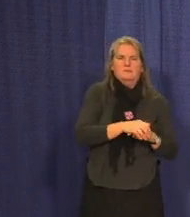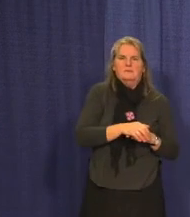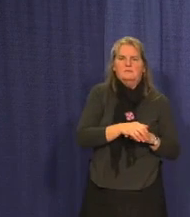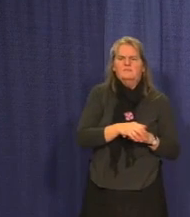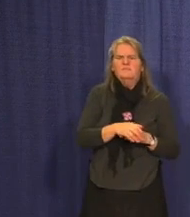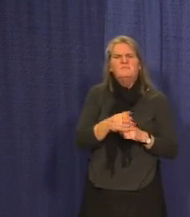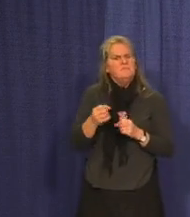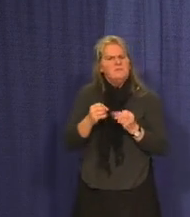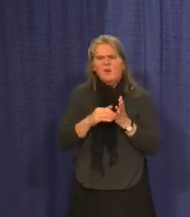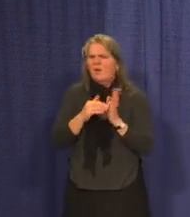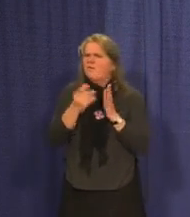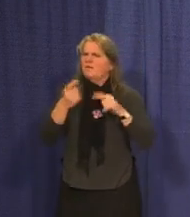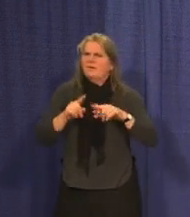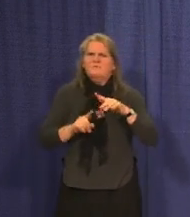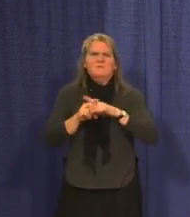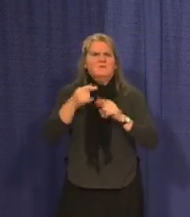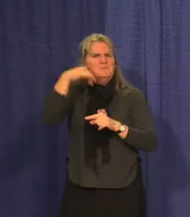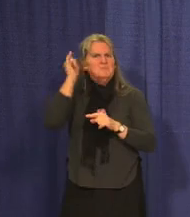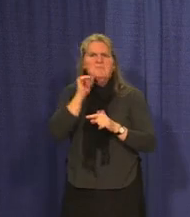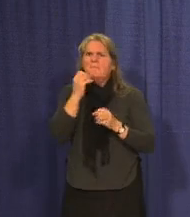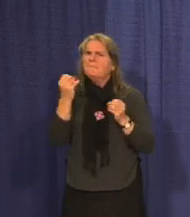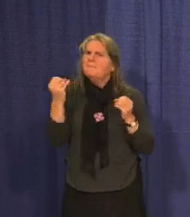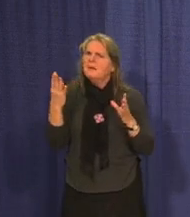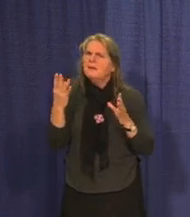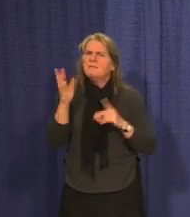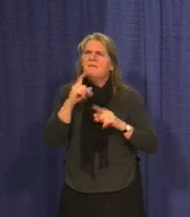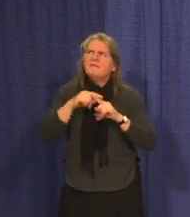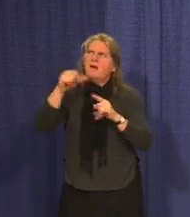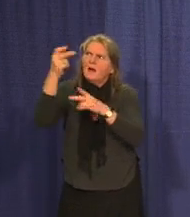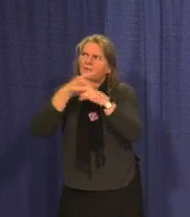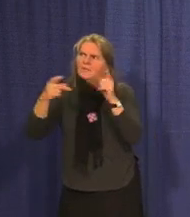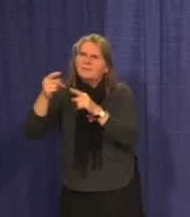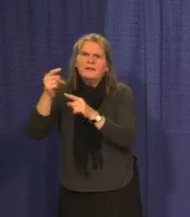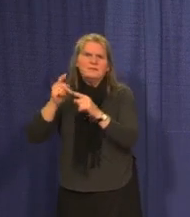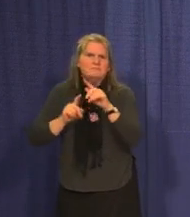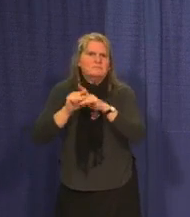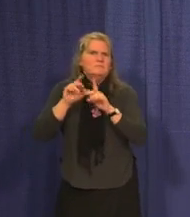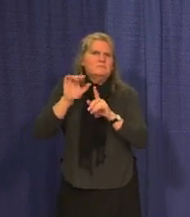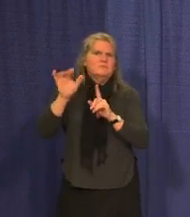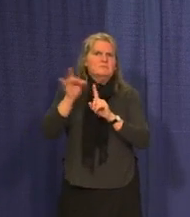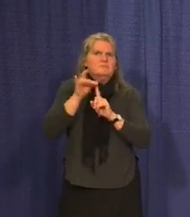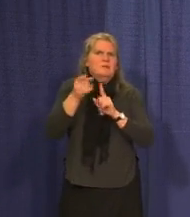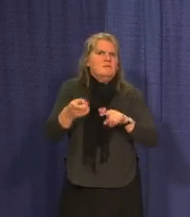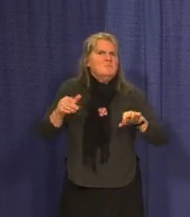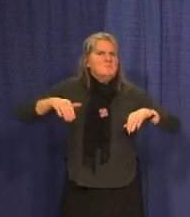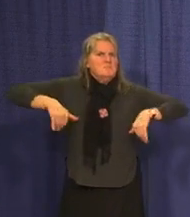We have had only occasional, even rare cases like this. When there is no public exposure